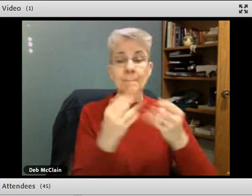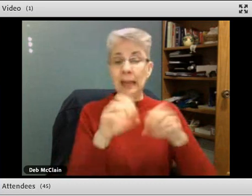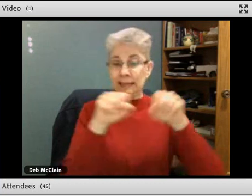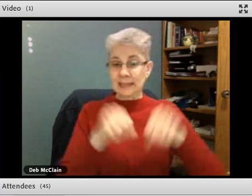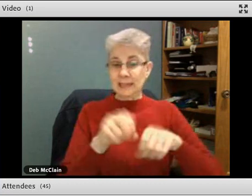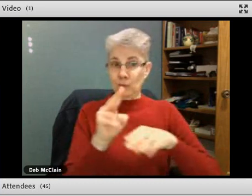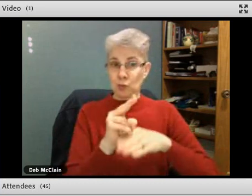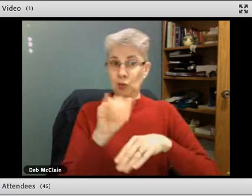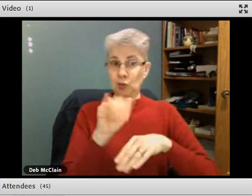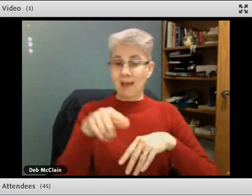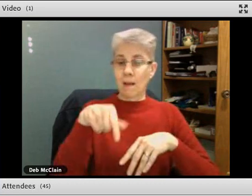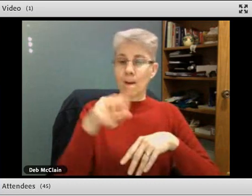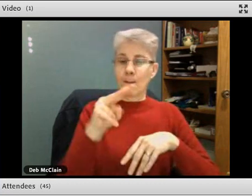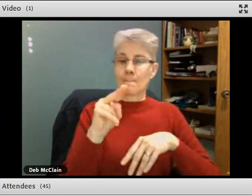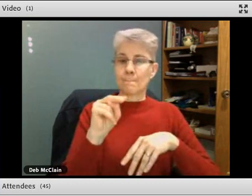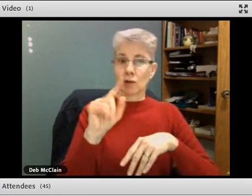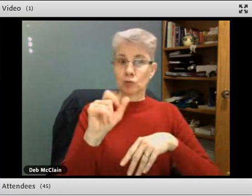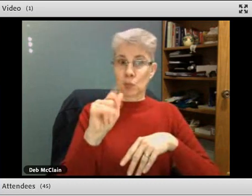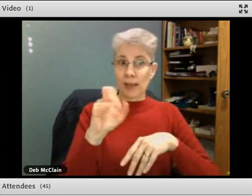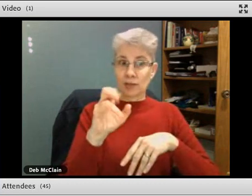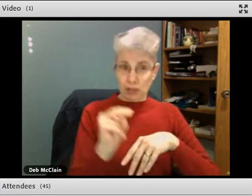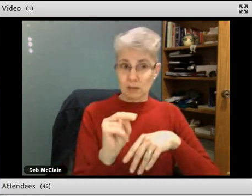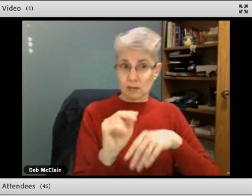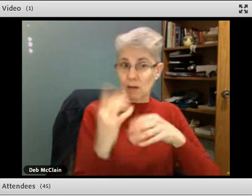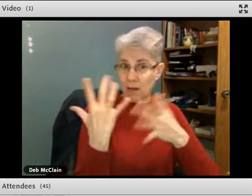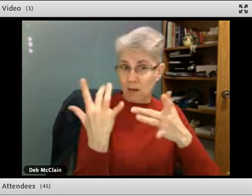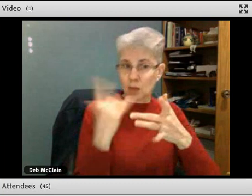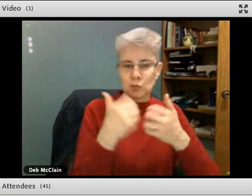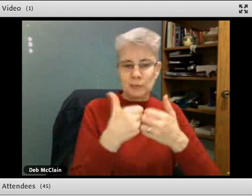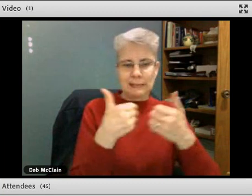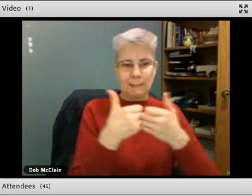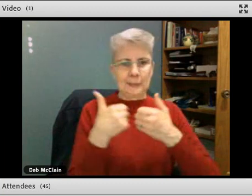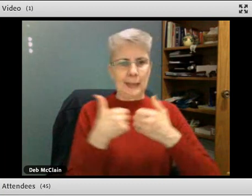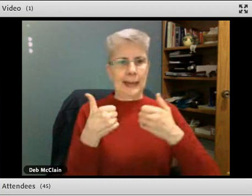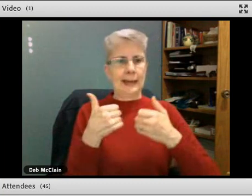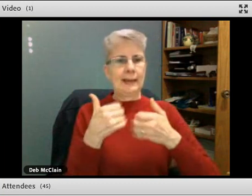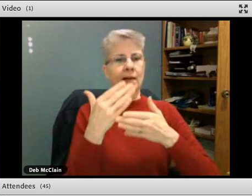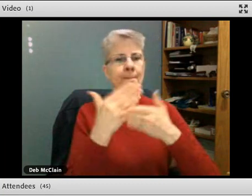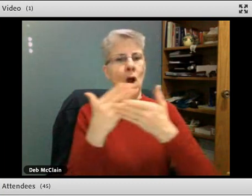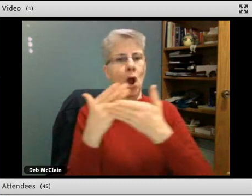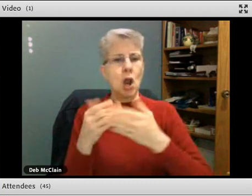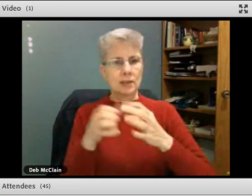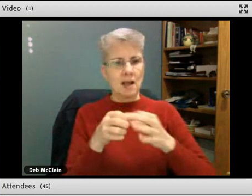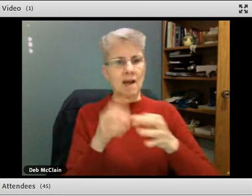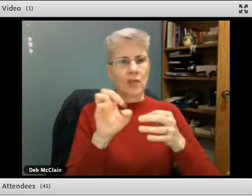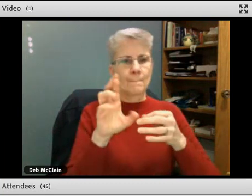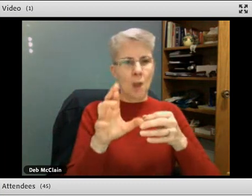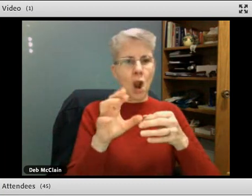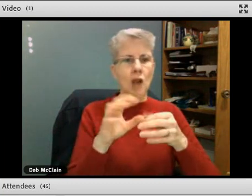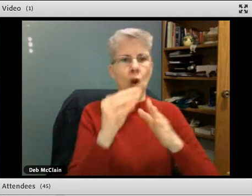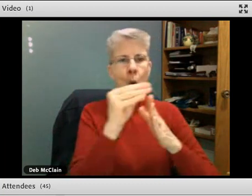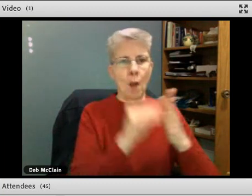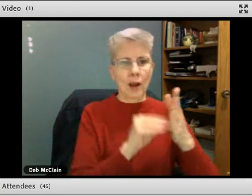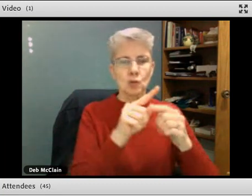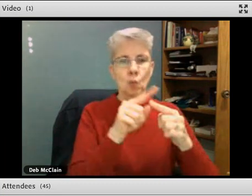to separate the various parts of the MARC record. So, when you have a colon